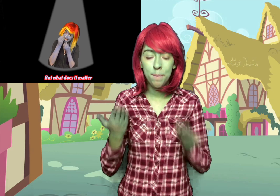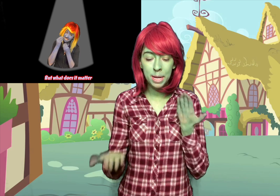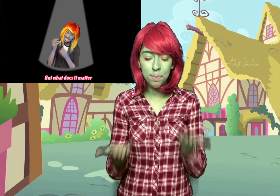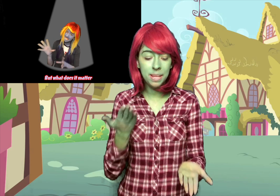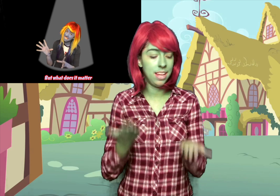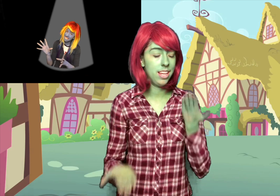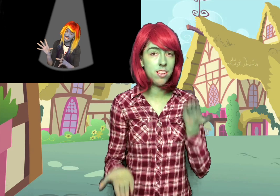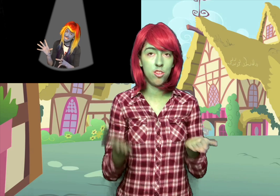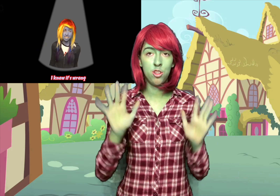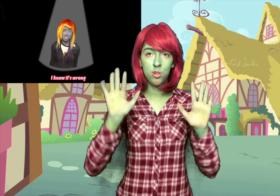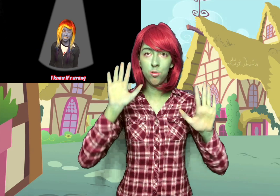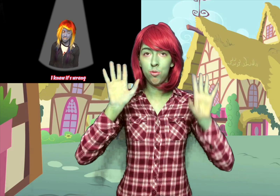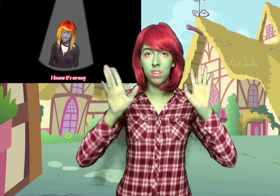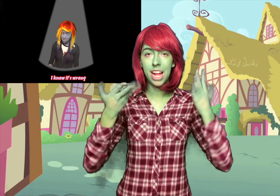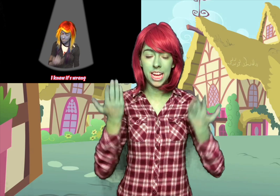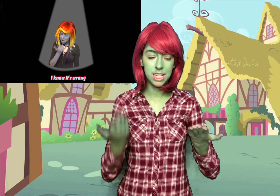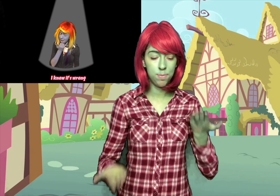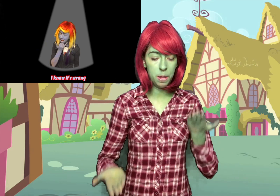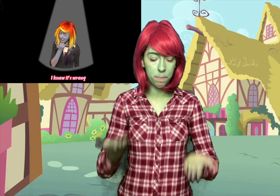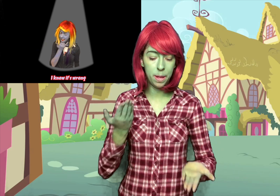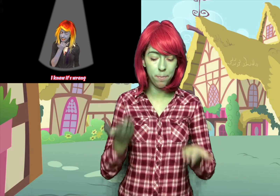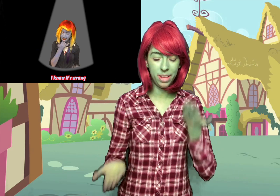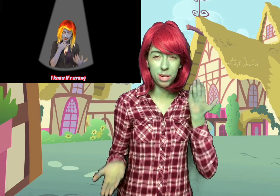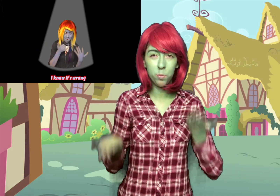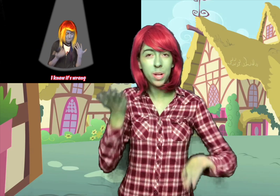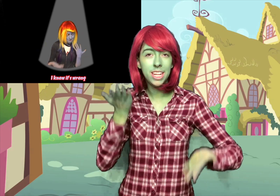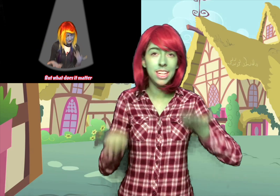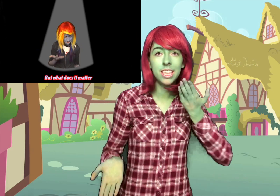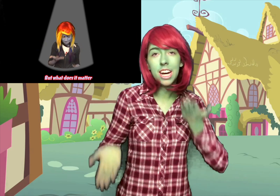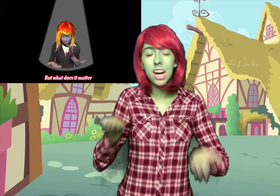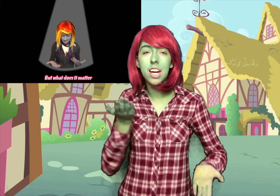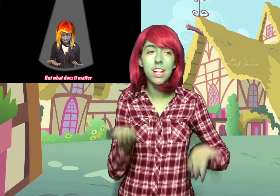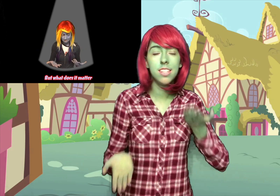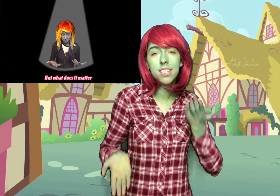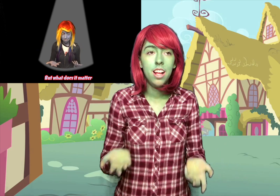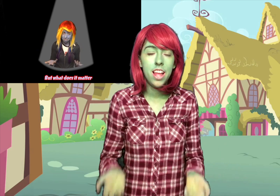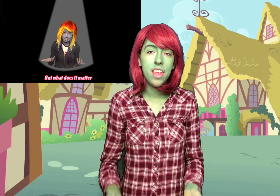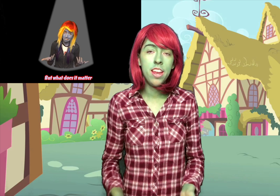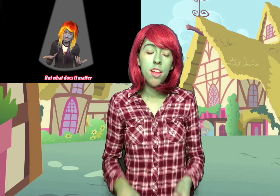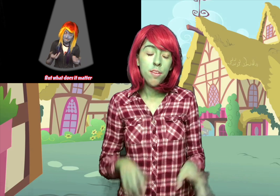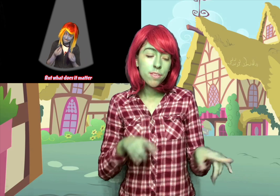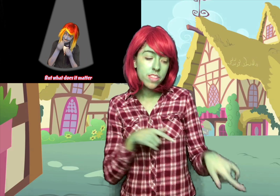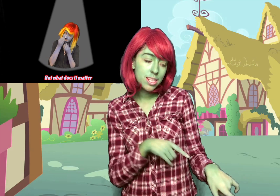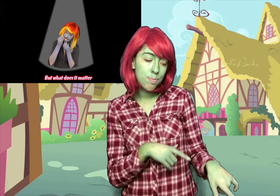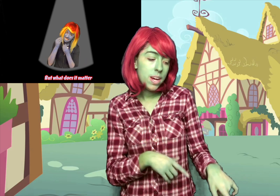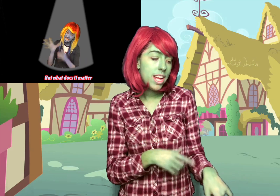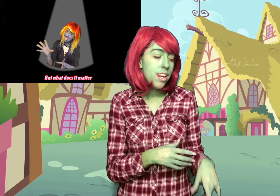MAYBE is two flat hands palm up like weighing the odds and then for this BUT